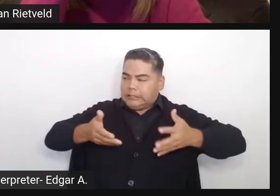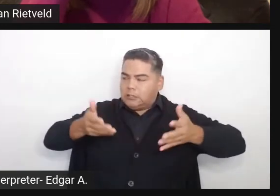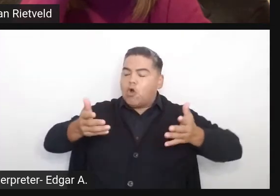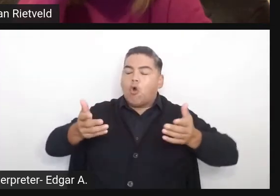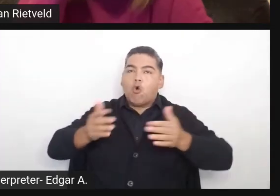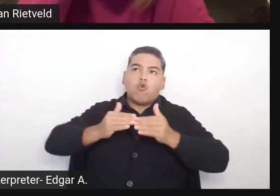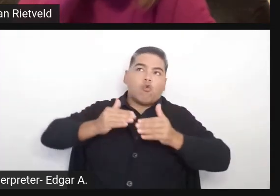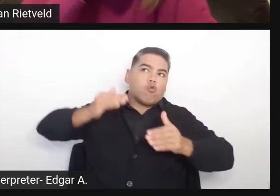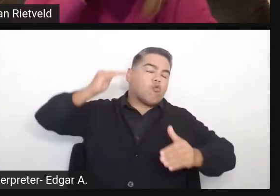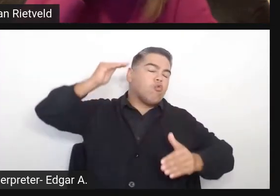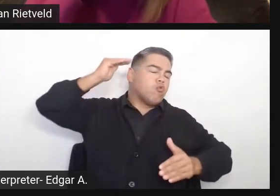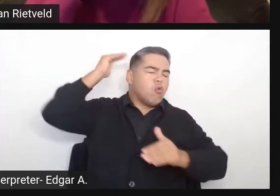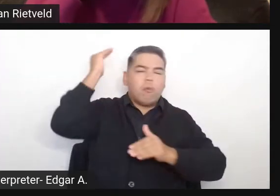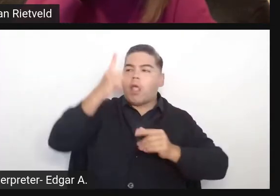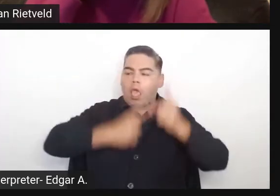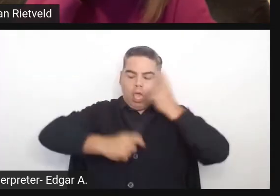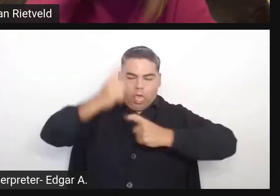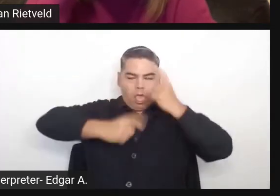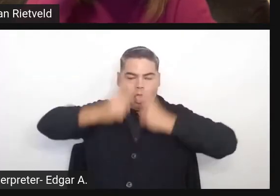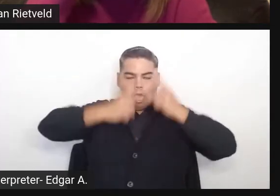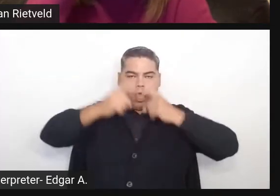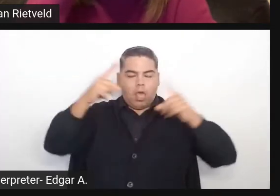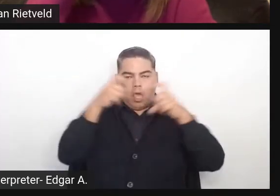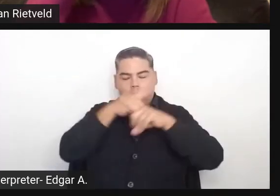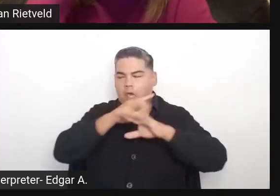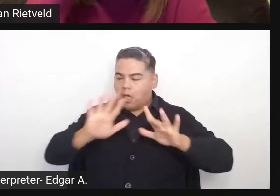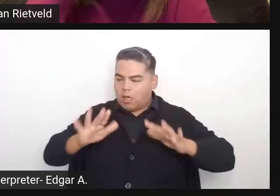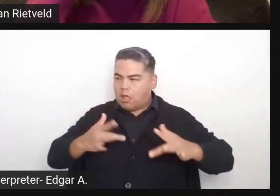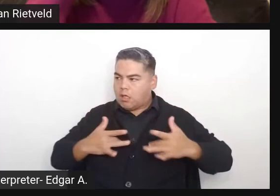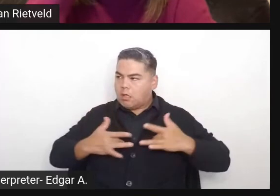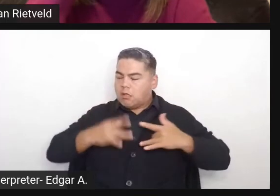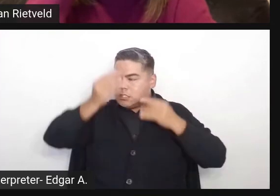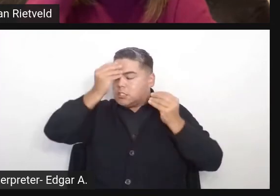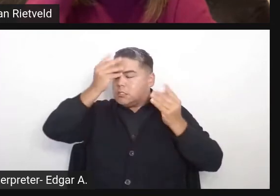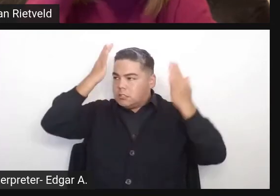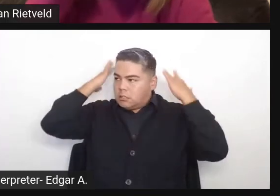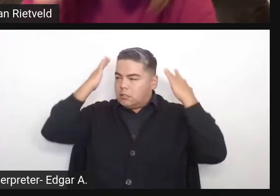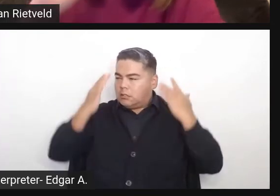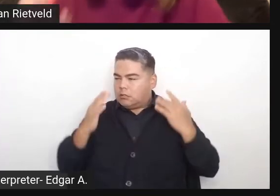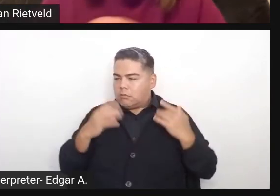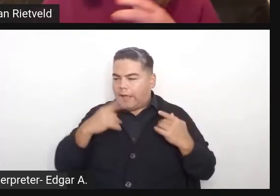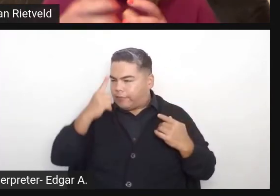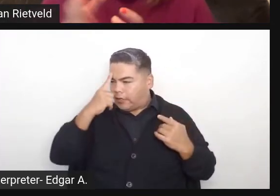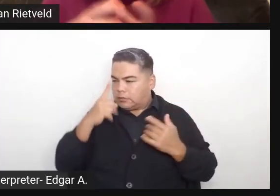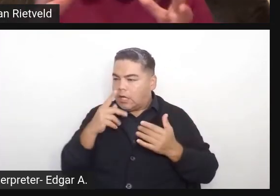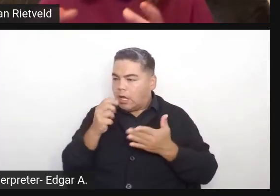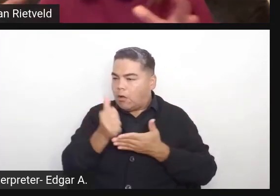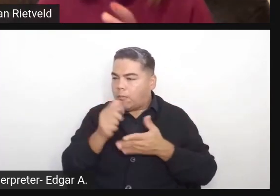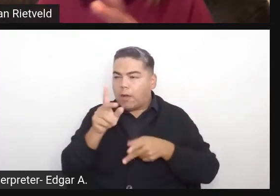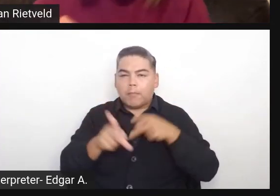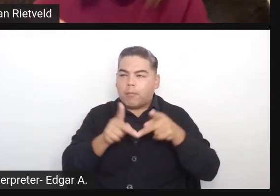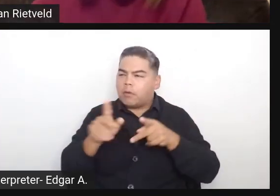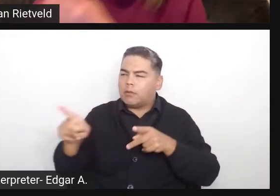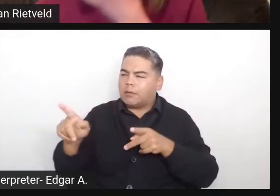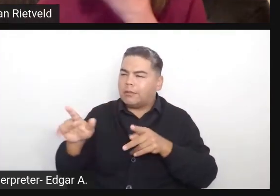I think it's to make people sure that they actually know.